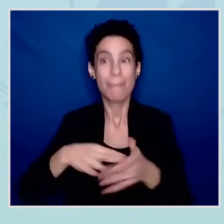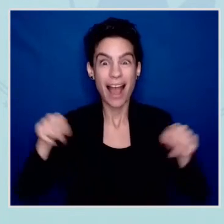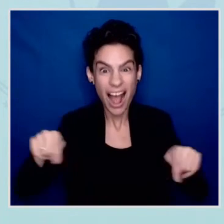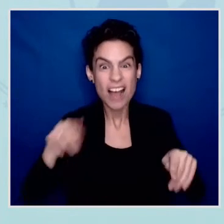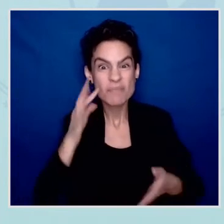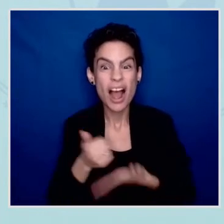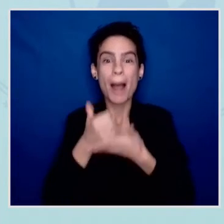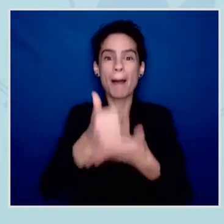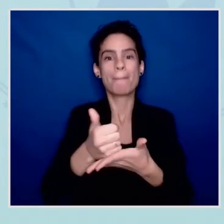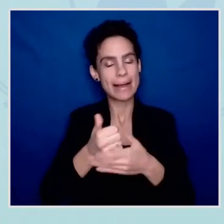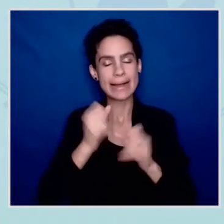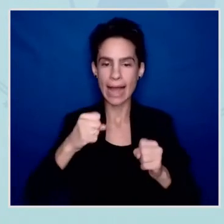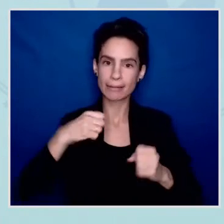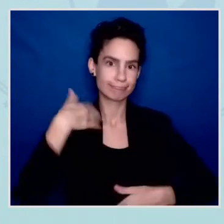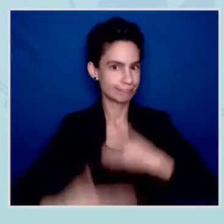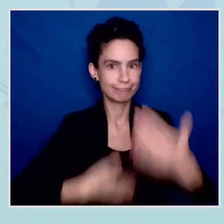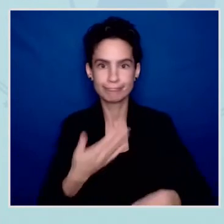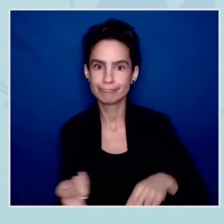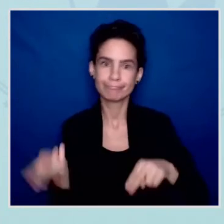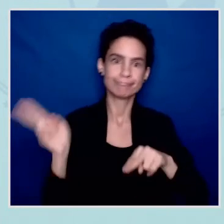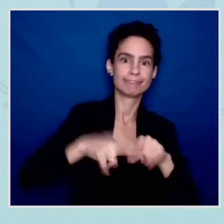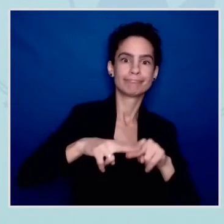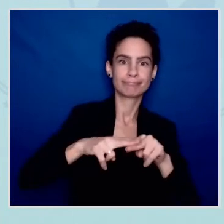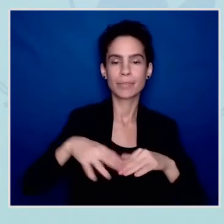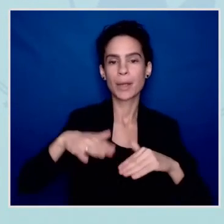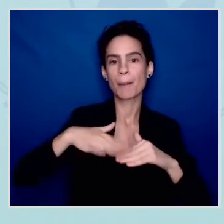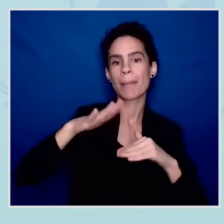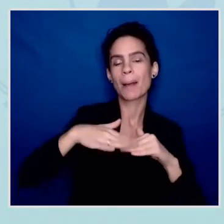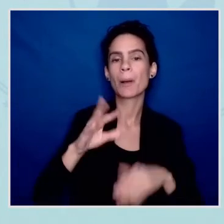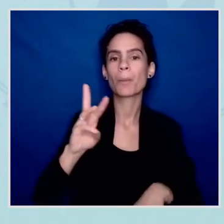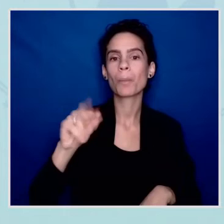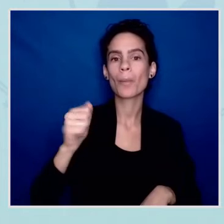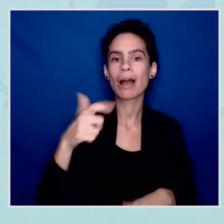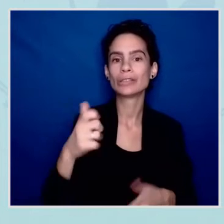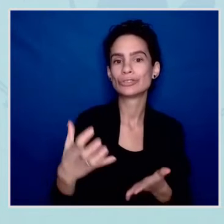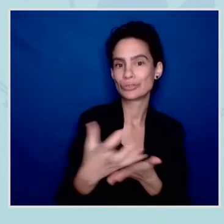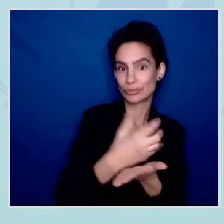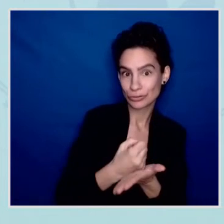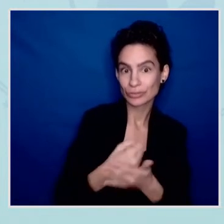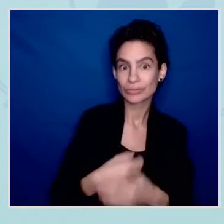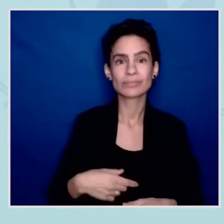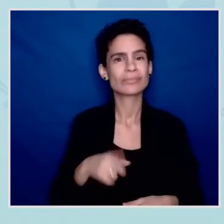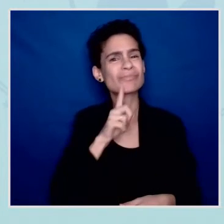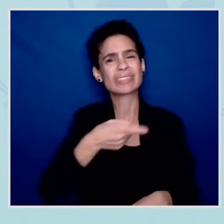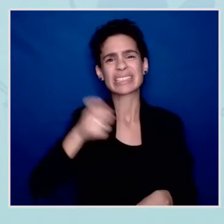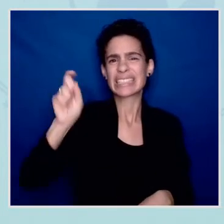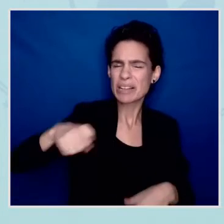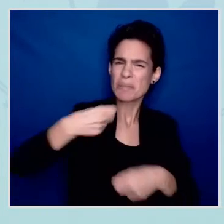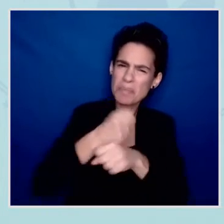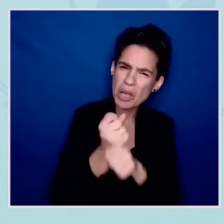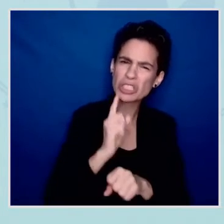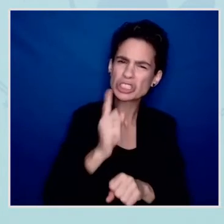ON. I ALSO HOPE THAT DEMOCRATIC